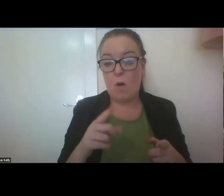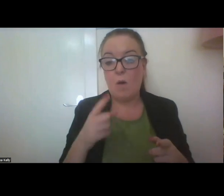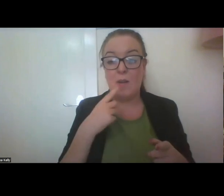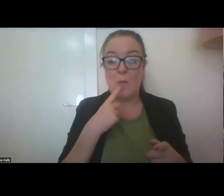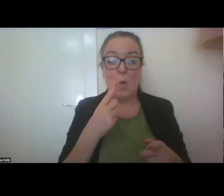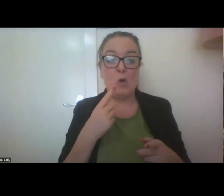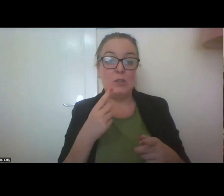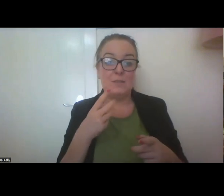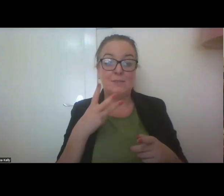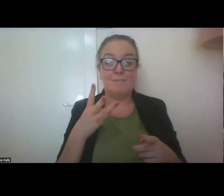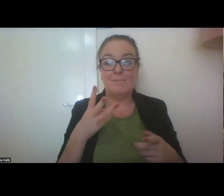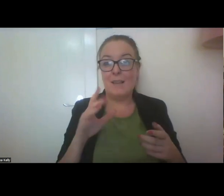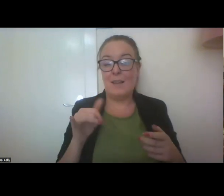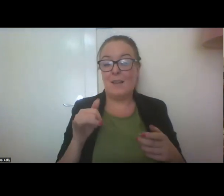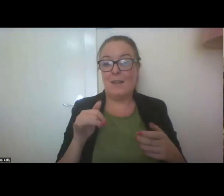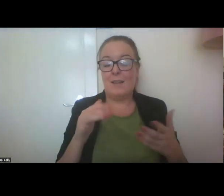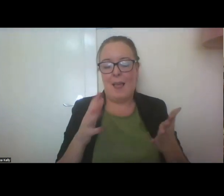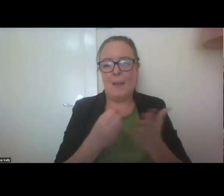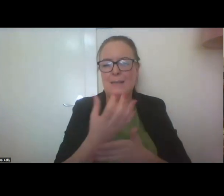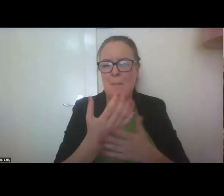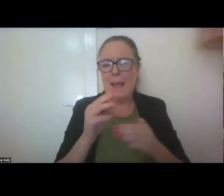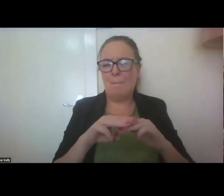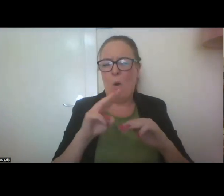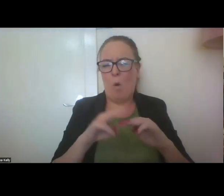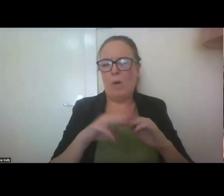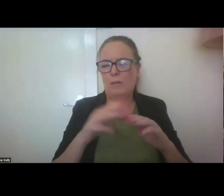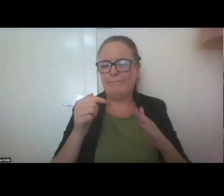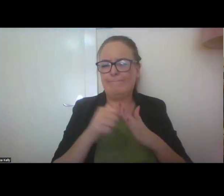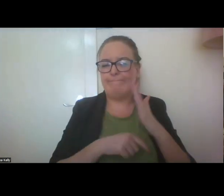But let me explain a little bit more about that initially... or later, sorry,